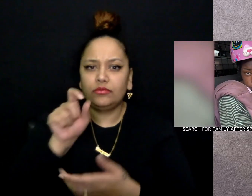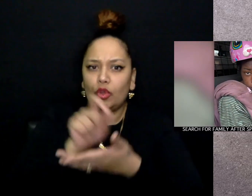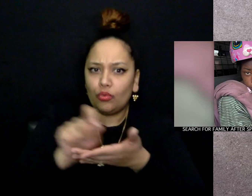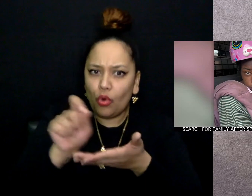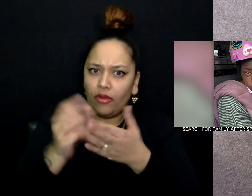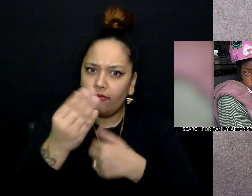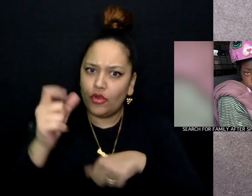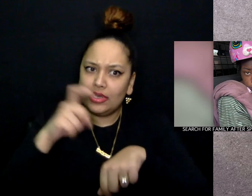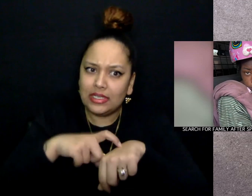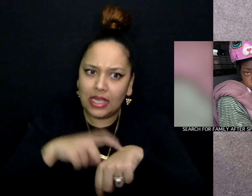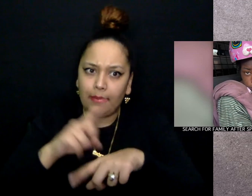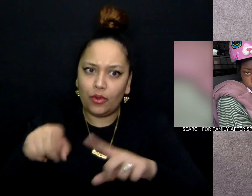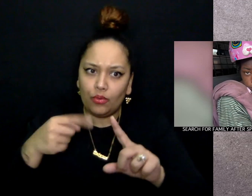He also tweeted this message.